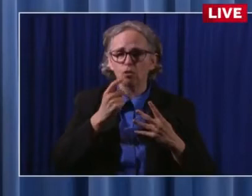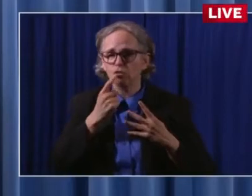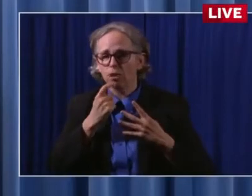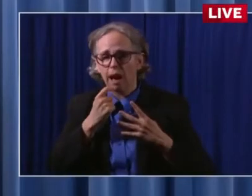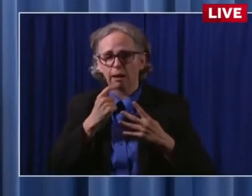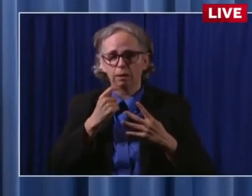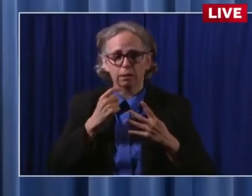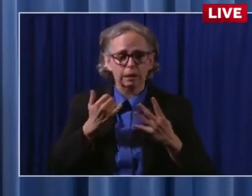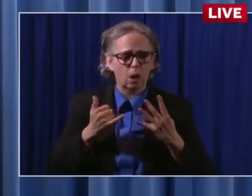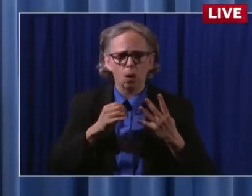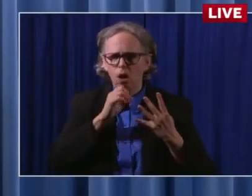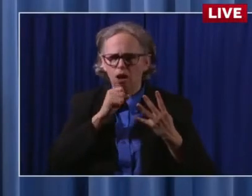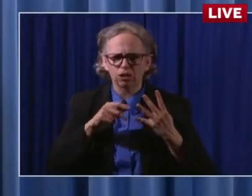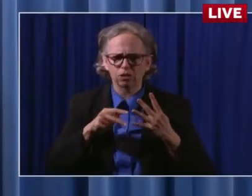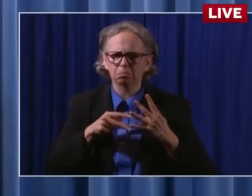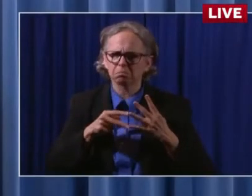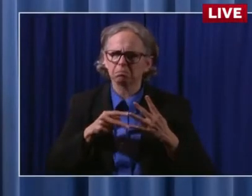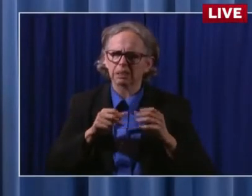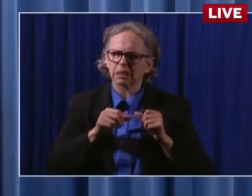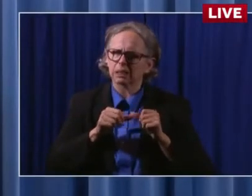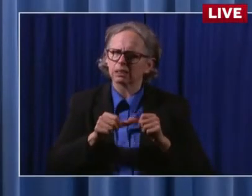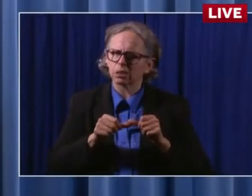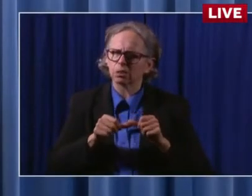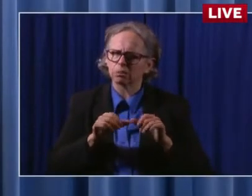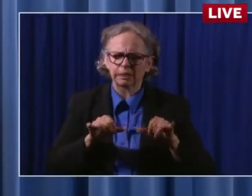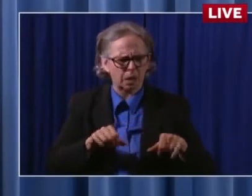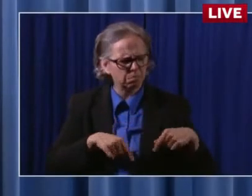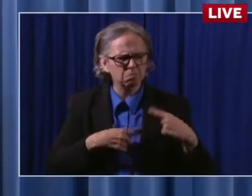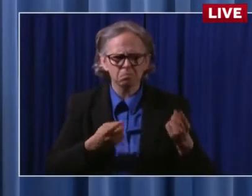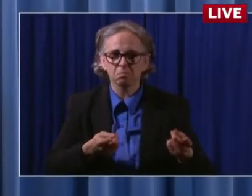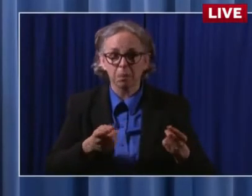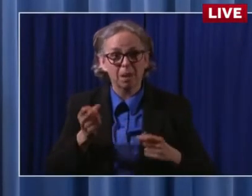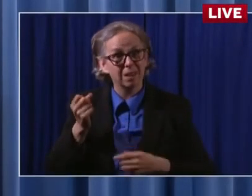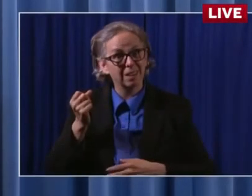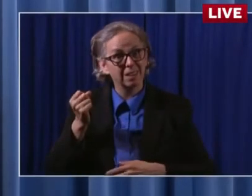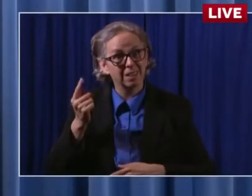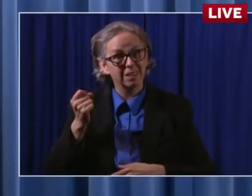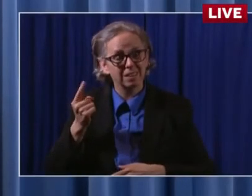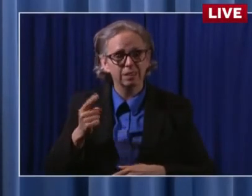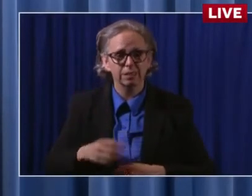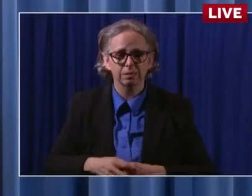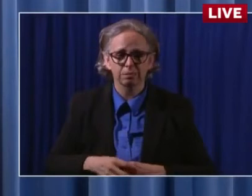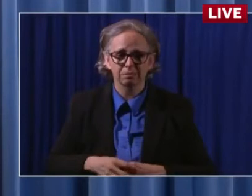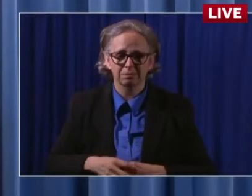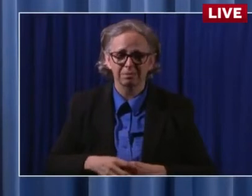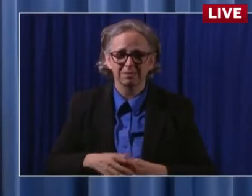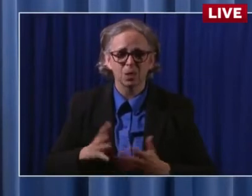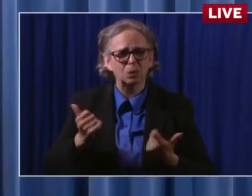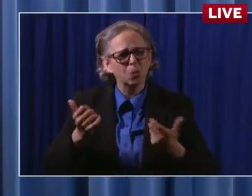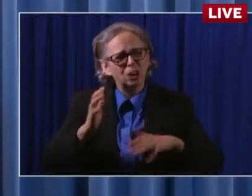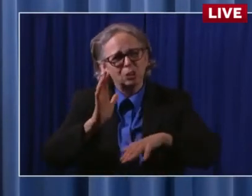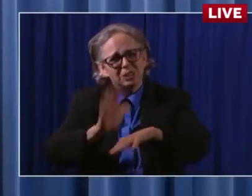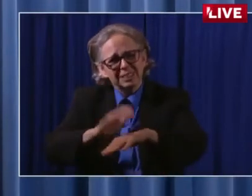IF YOU ARE YELLOW, YOU ARE YELLOW. IF YOU ARE ORANGE, YOU ARE ORANGE. LIFE CAN GO ON THE SAME WAY.